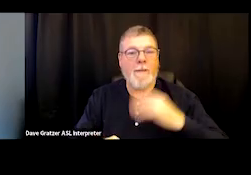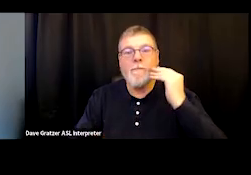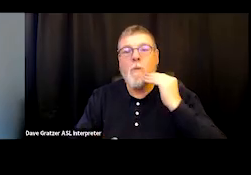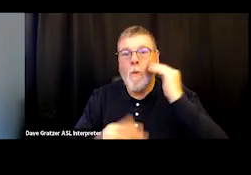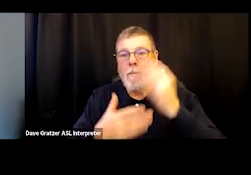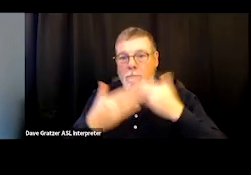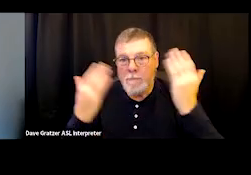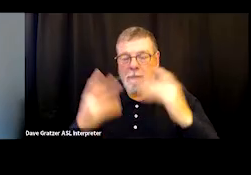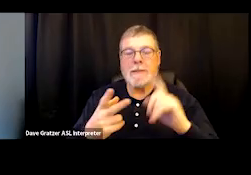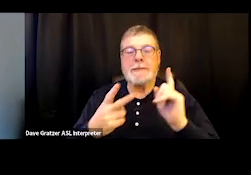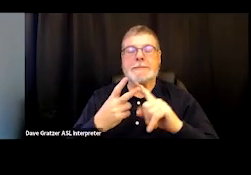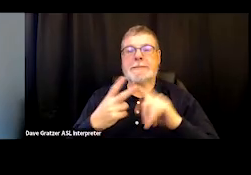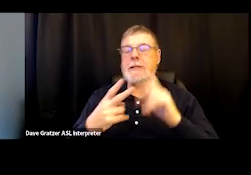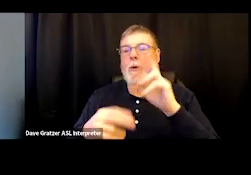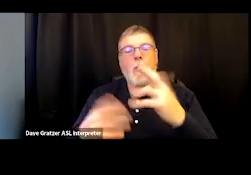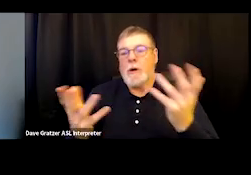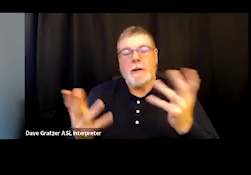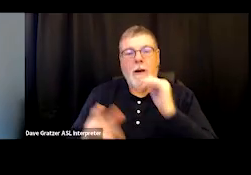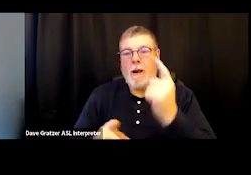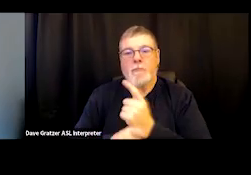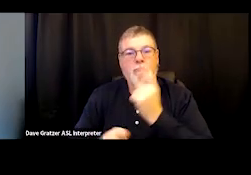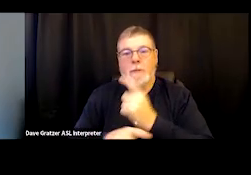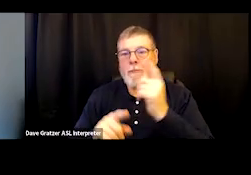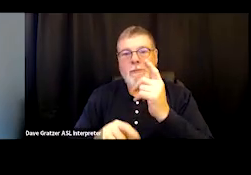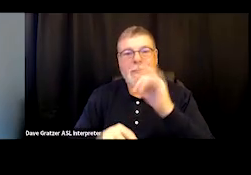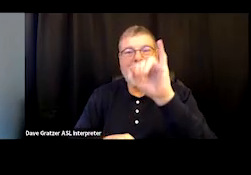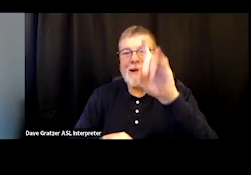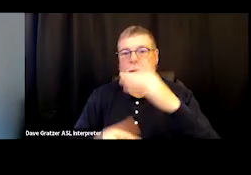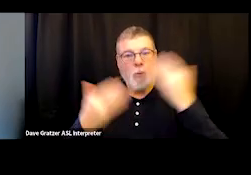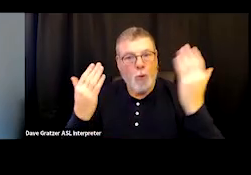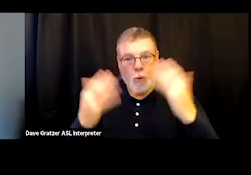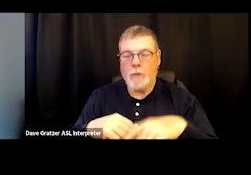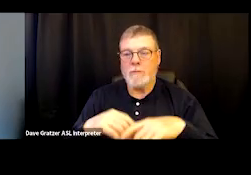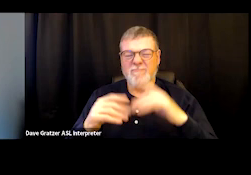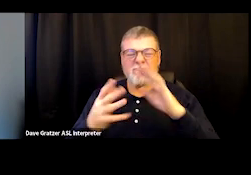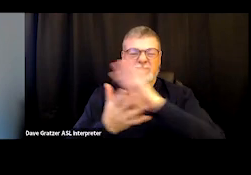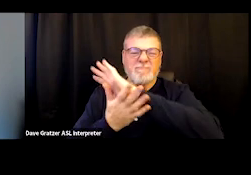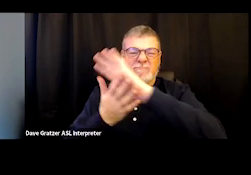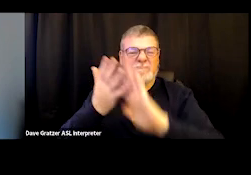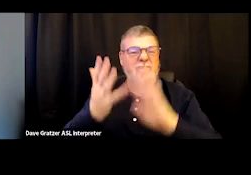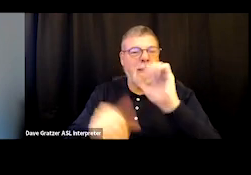or who lack proper identification or other documents that would be needed